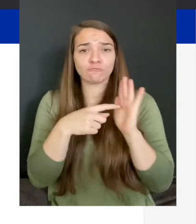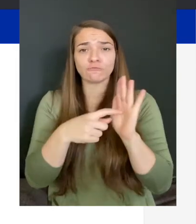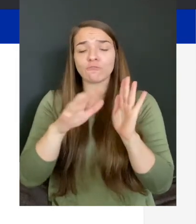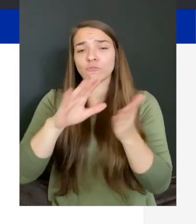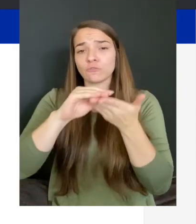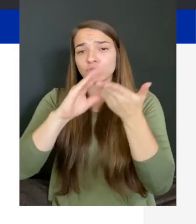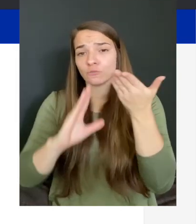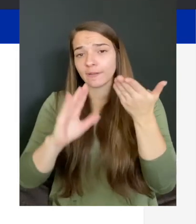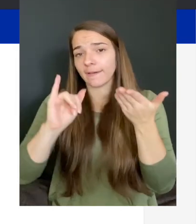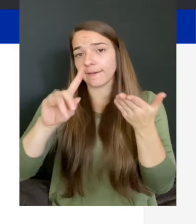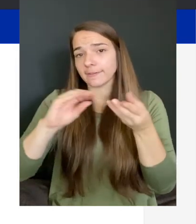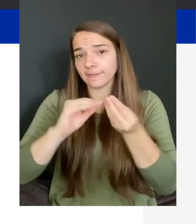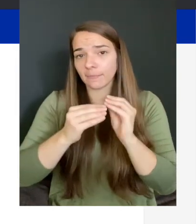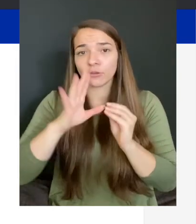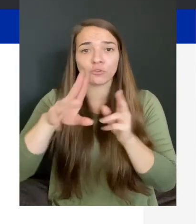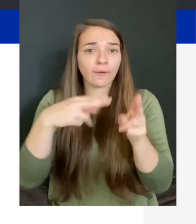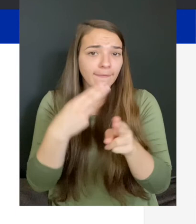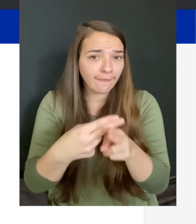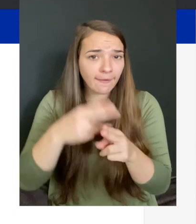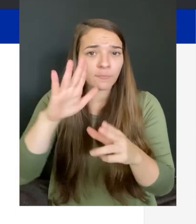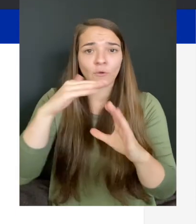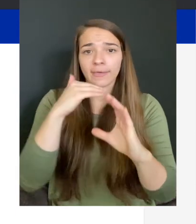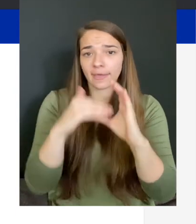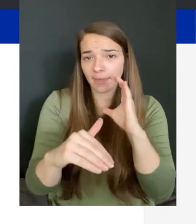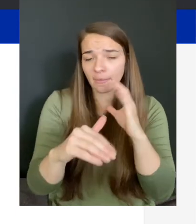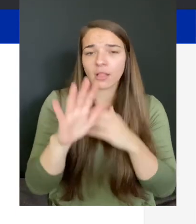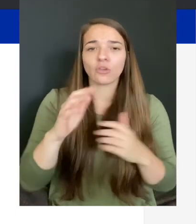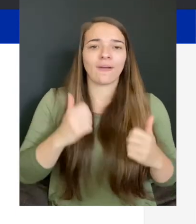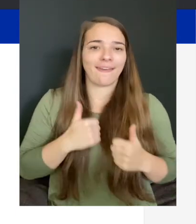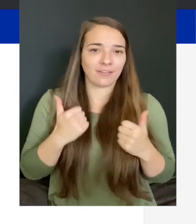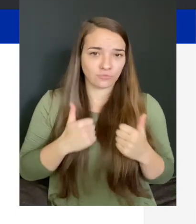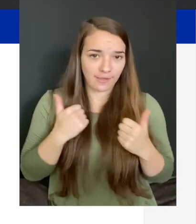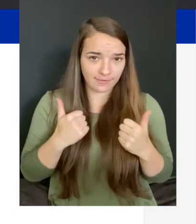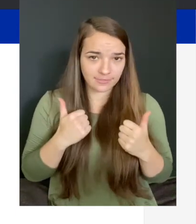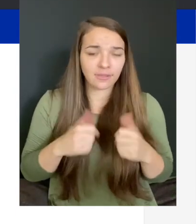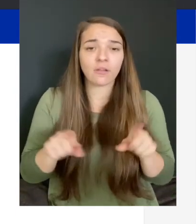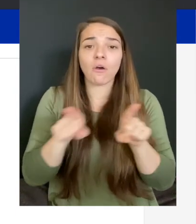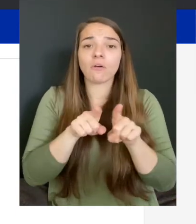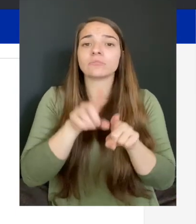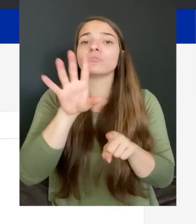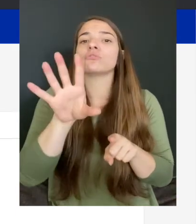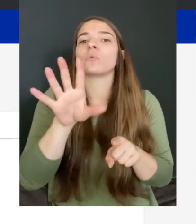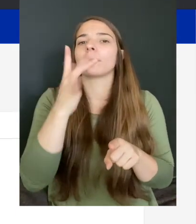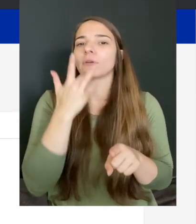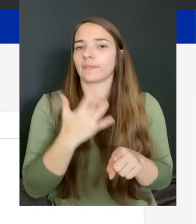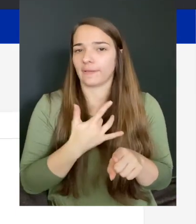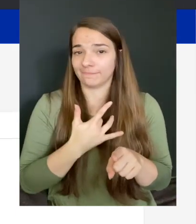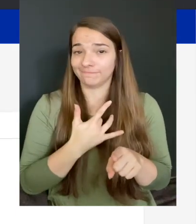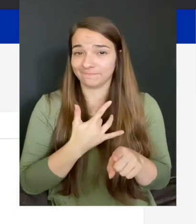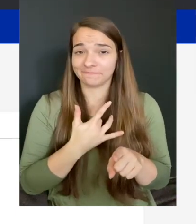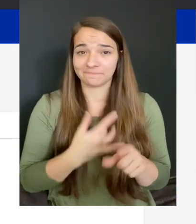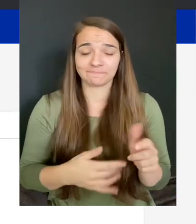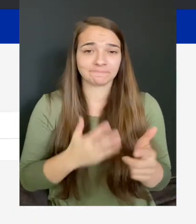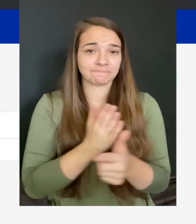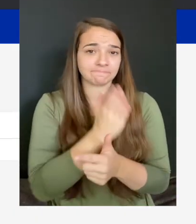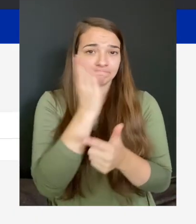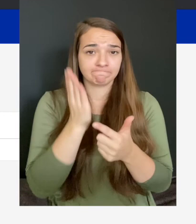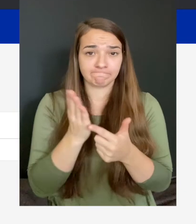number, your name, your email, and your address, as well as your date of birth. On the Academic